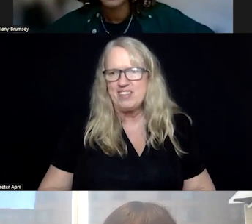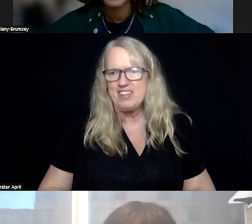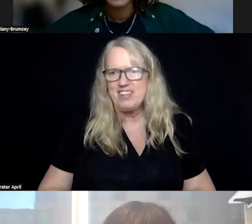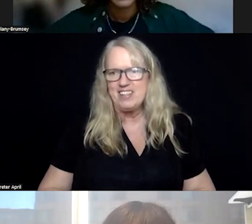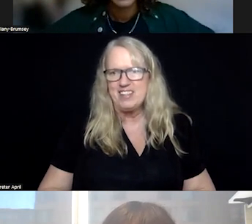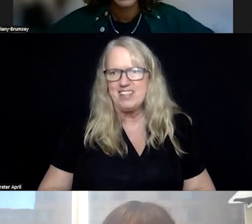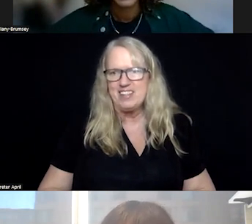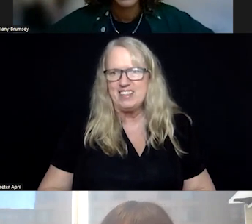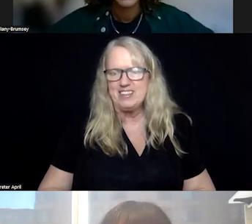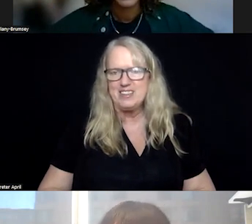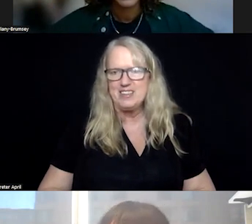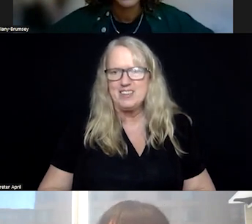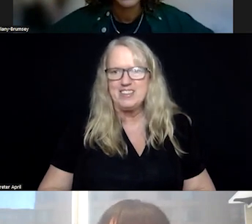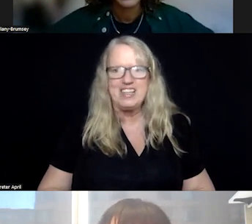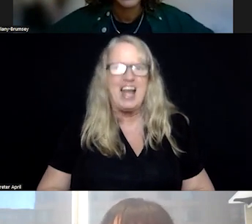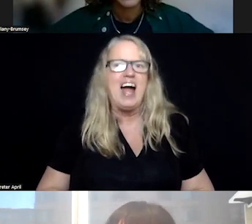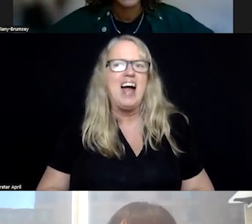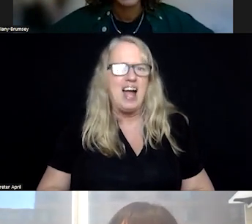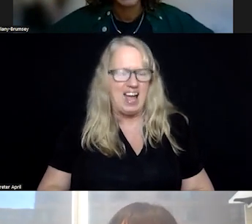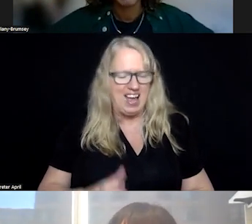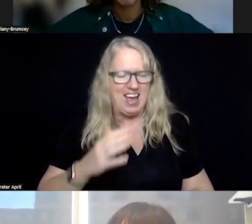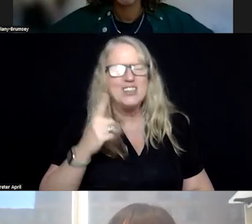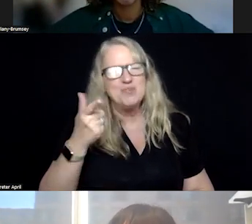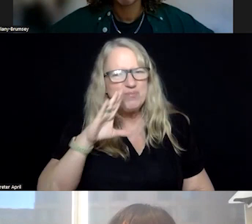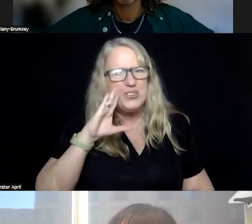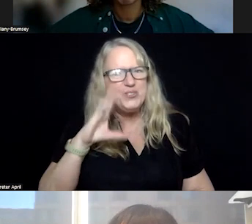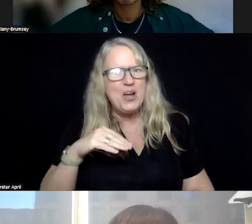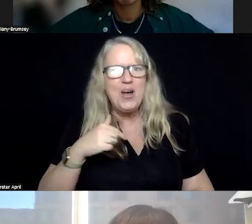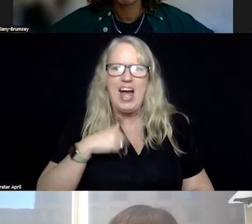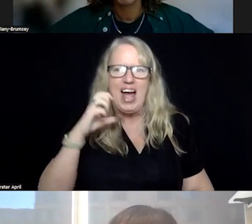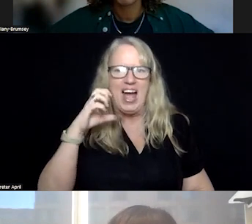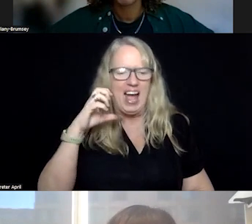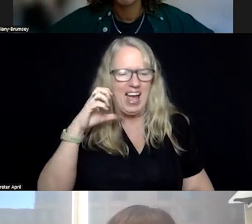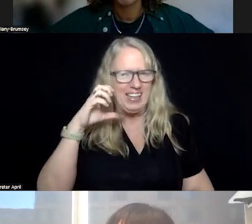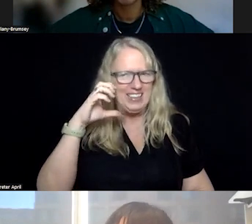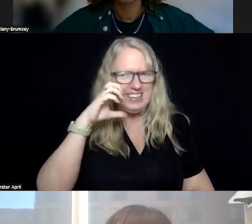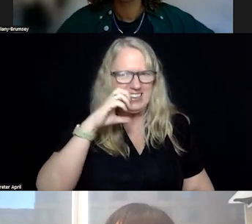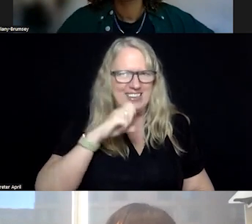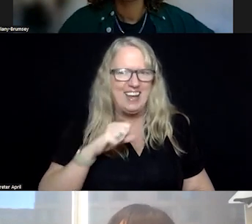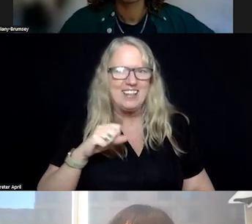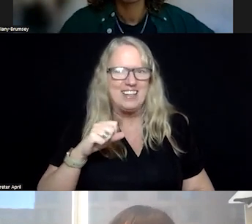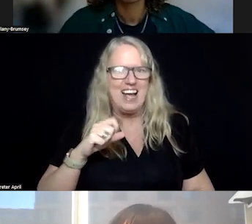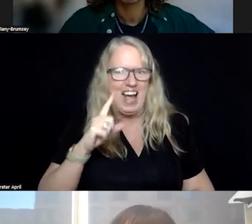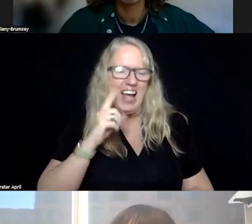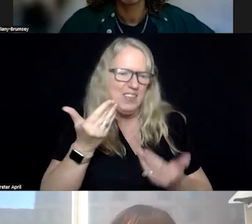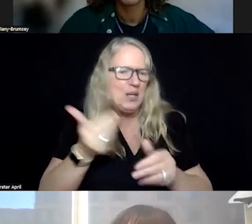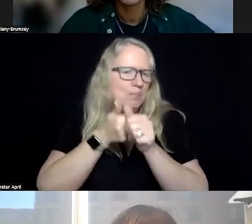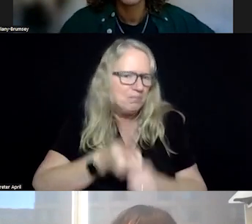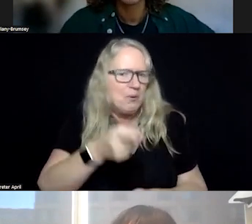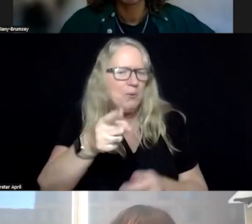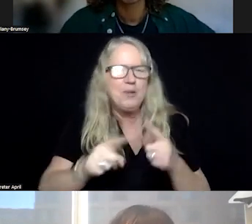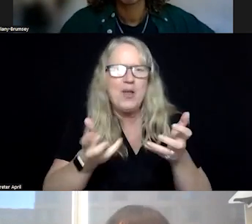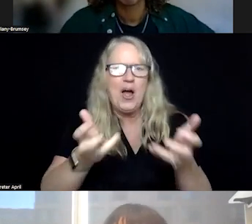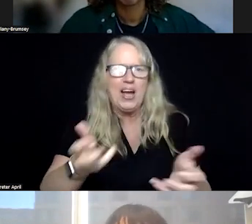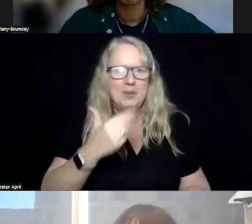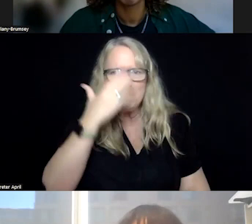I THINK I WILL GO WITH THE AUDIENCE. I DON'T KNOW. I AM